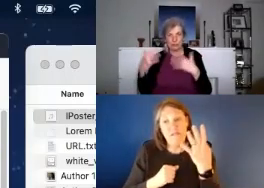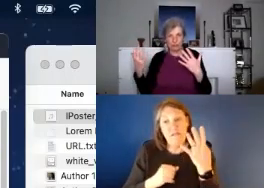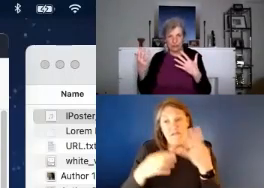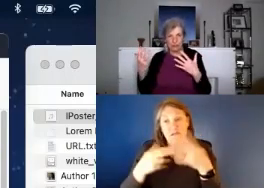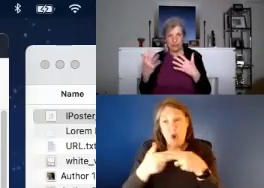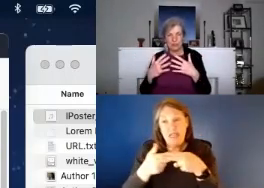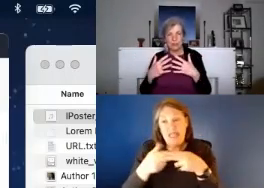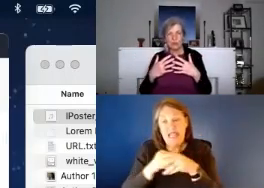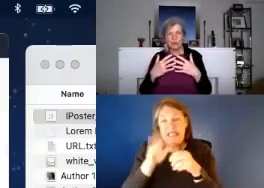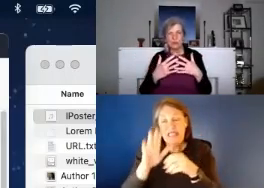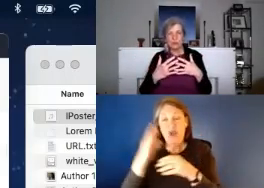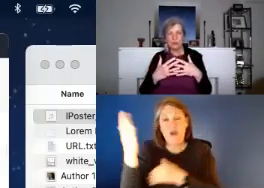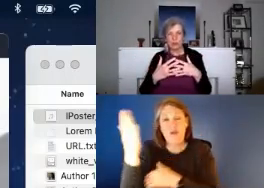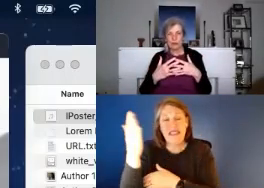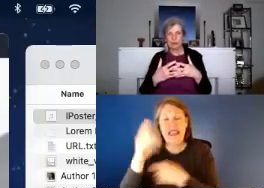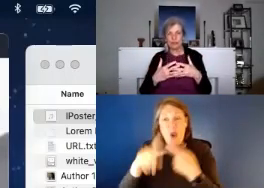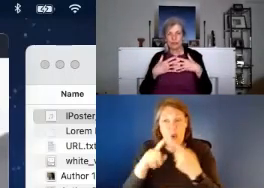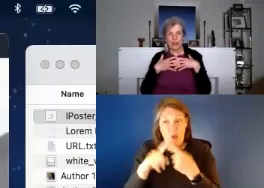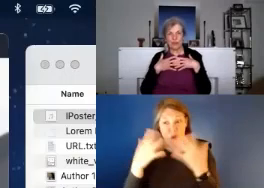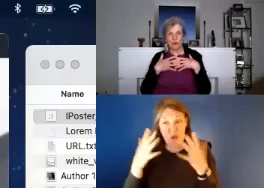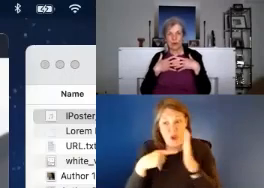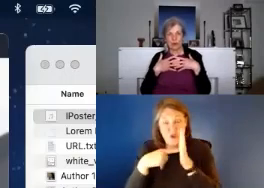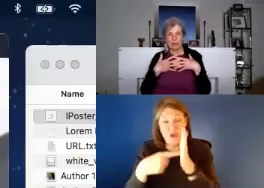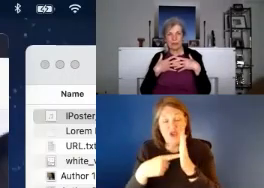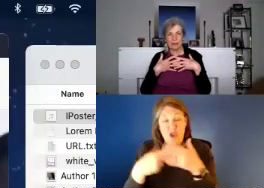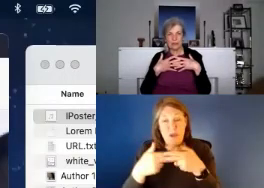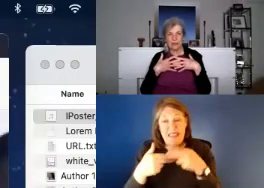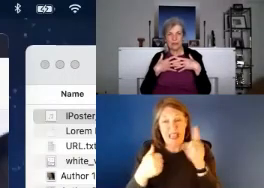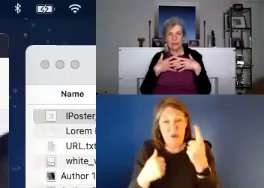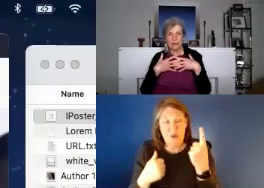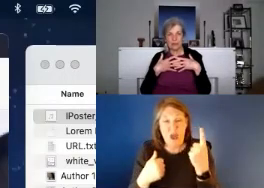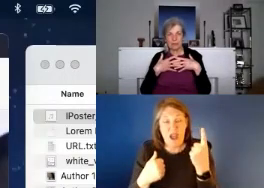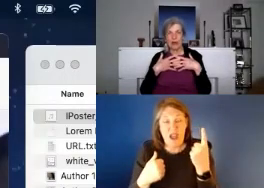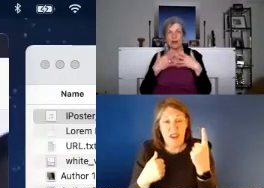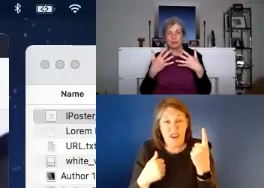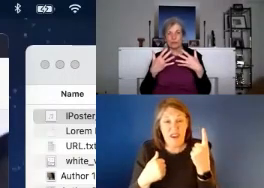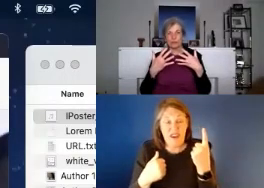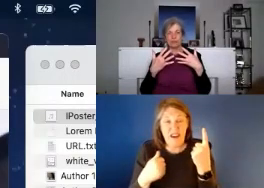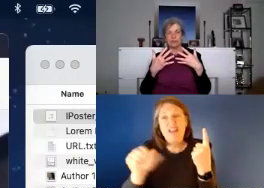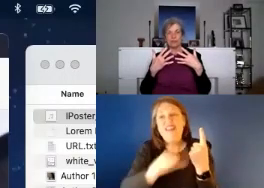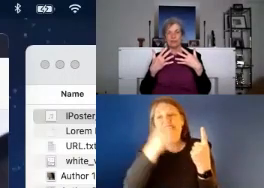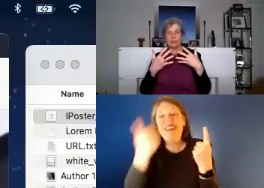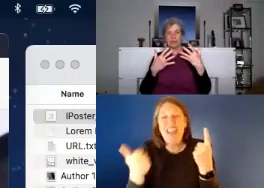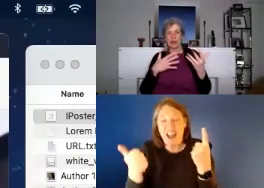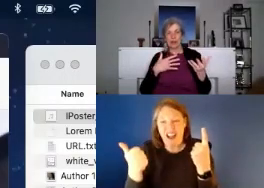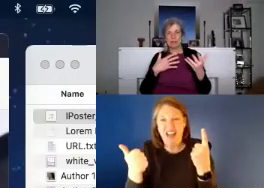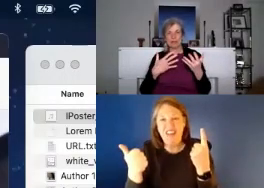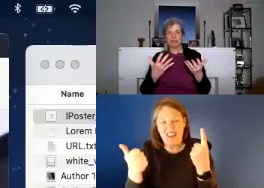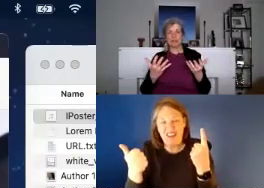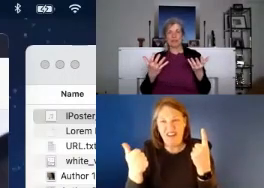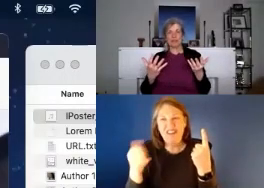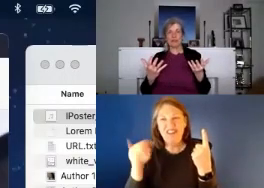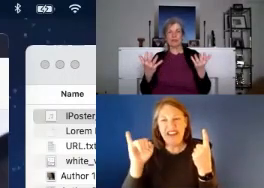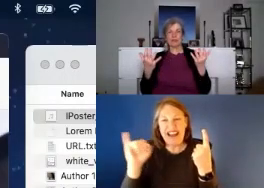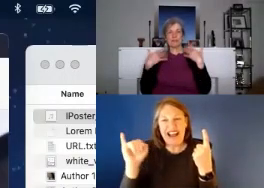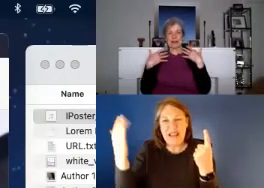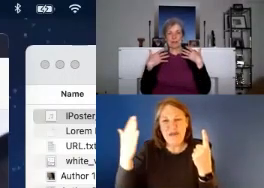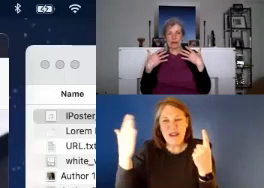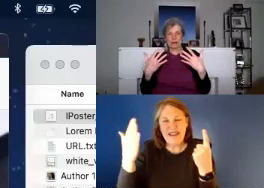07:29:54 when you are showing slide one, the others in iPresentation are in the background